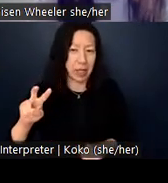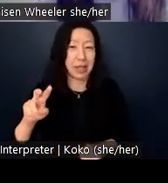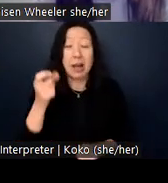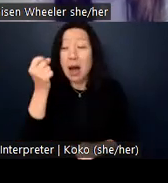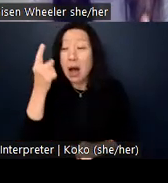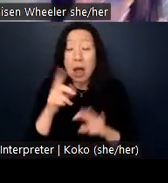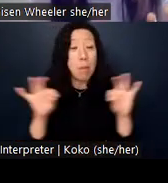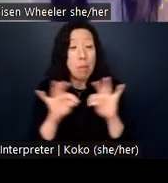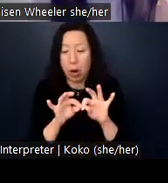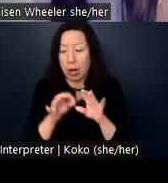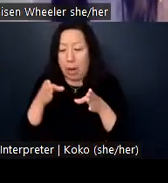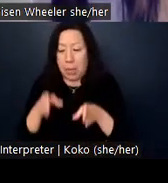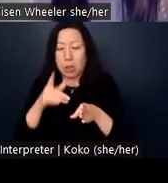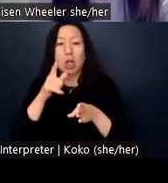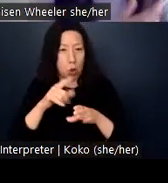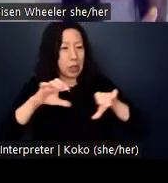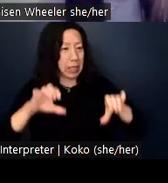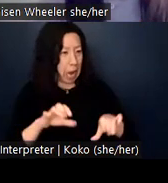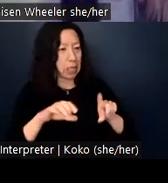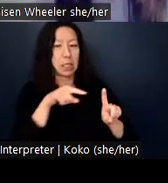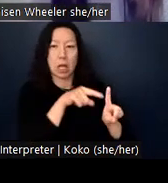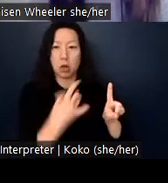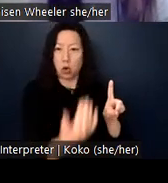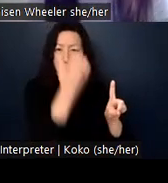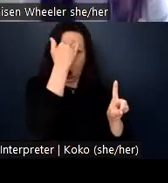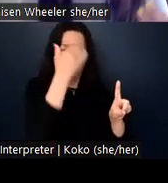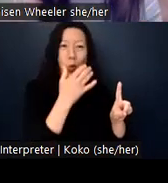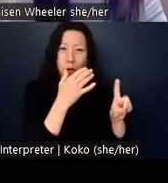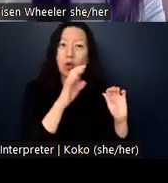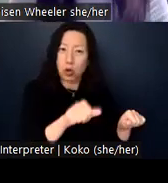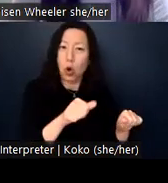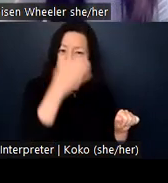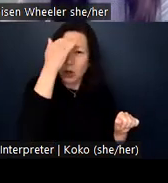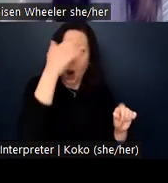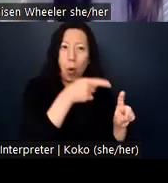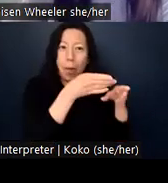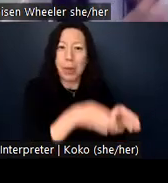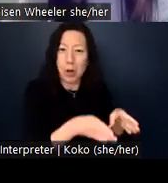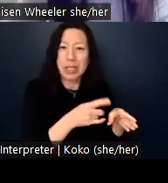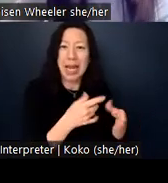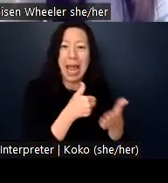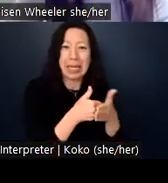way compared to harm from a stranger, from someone who doesn't know the unique and sometimes